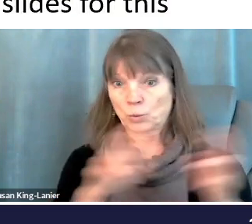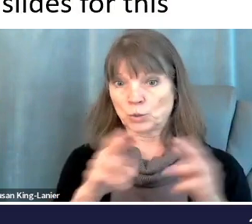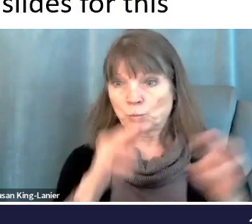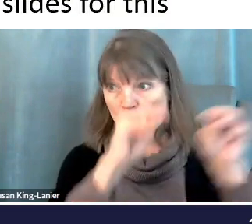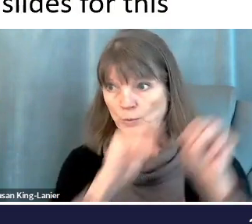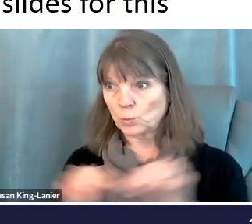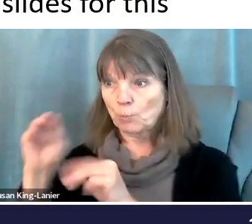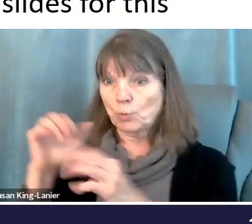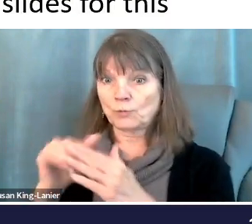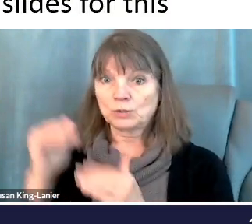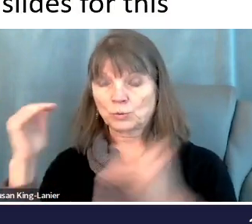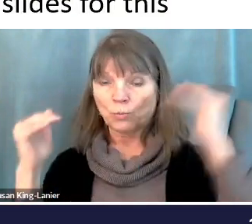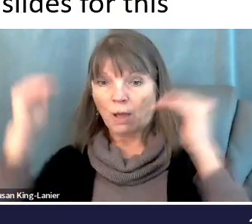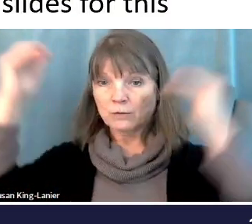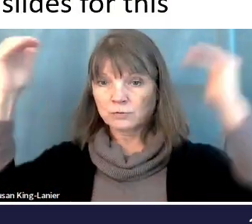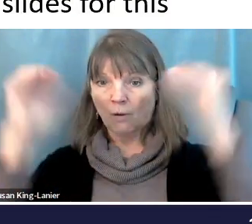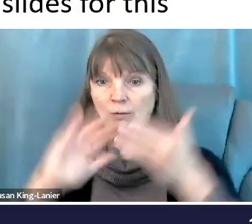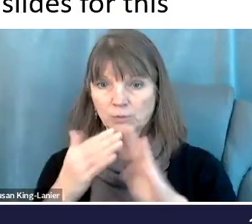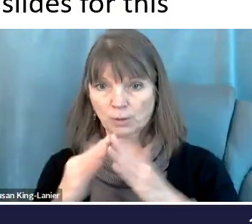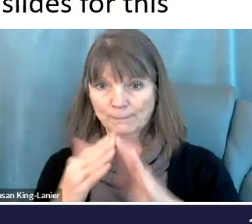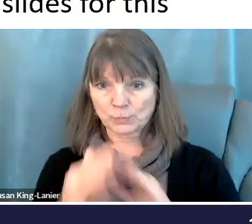When you're ready, we're going to move you into the adult community.